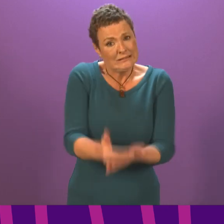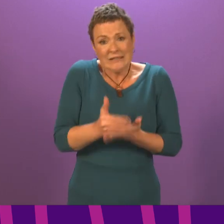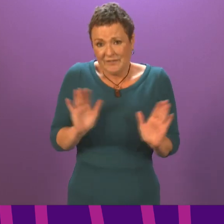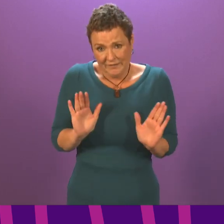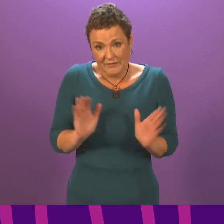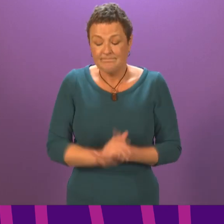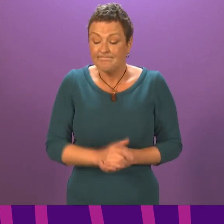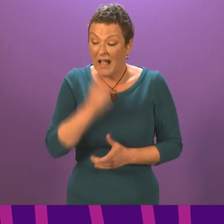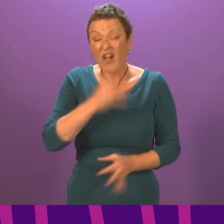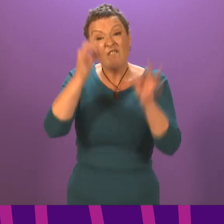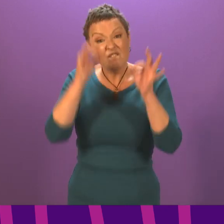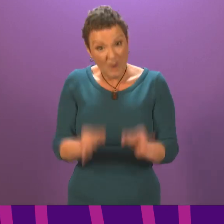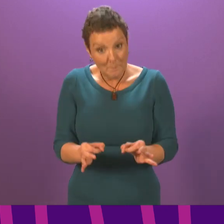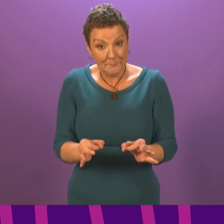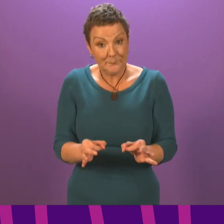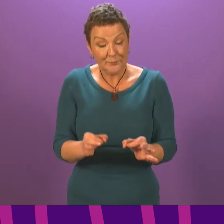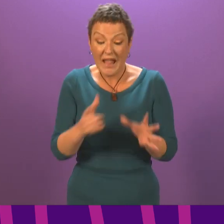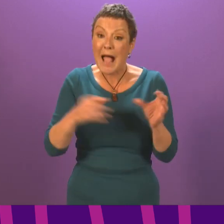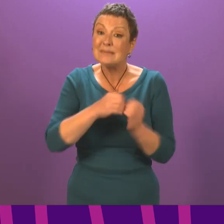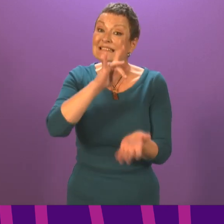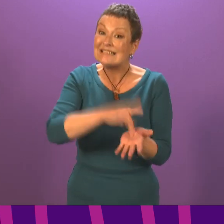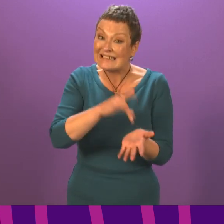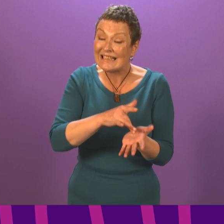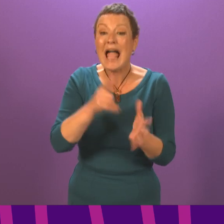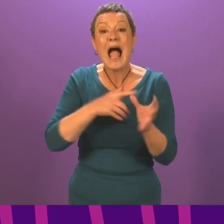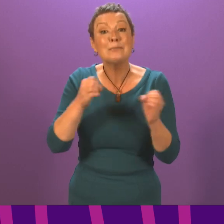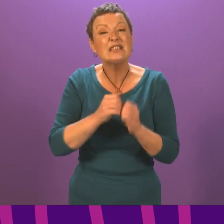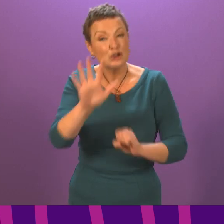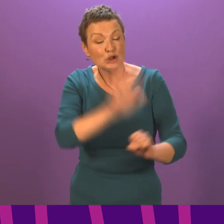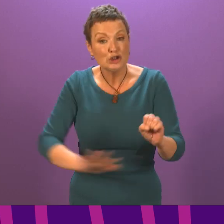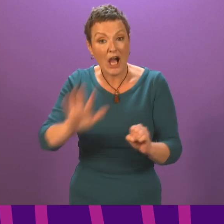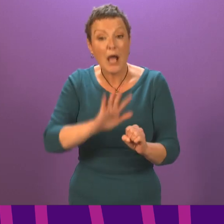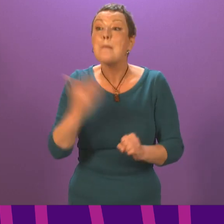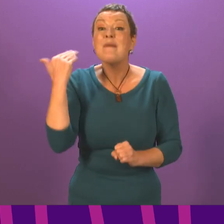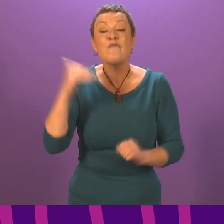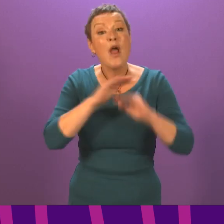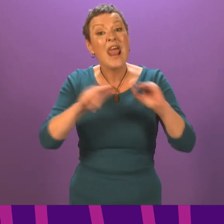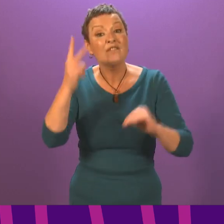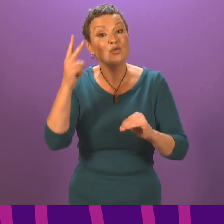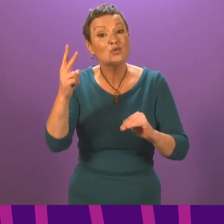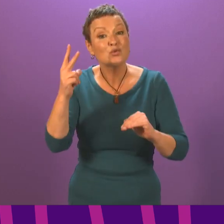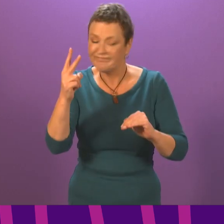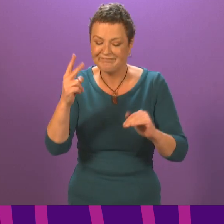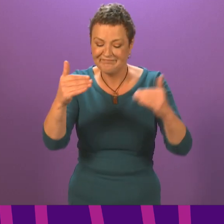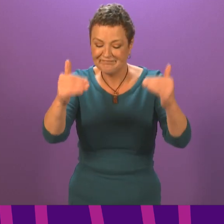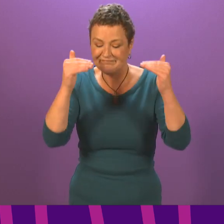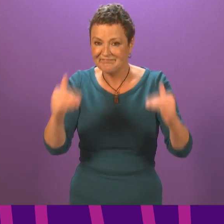I can confirm that the Aberdeen City Council and Aberdeenshire Council areas will also move from level 2 to level 3 from Friday. As I have reported to the Parliament, we have